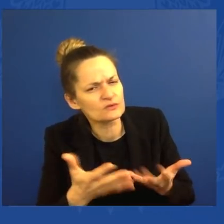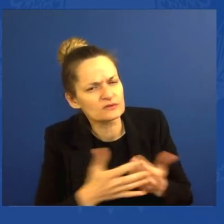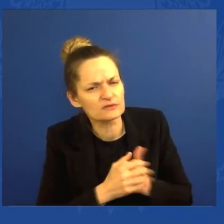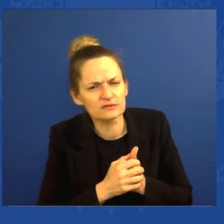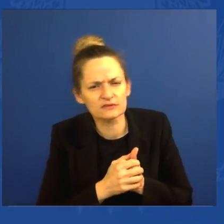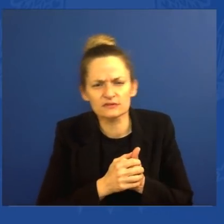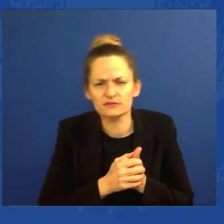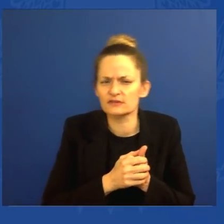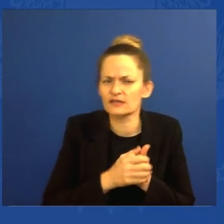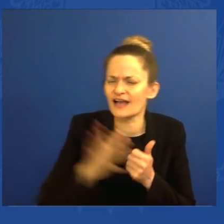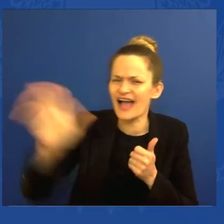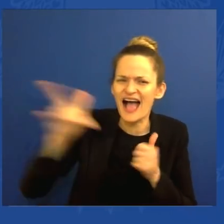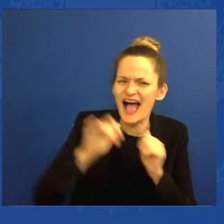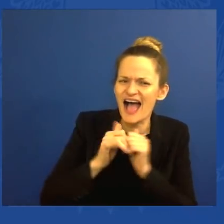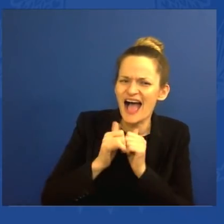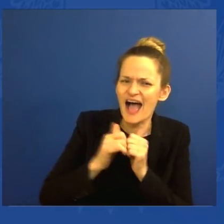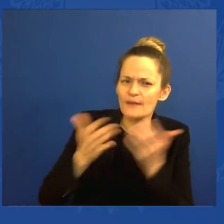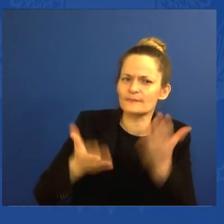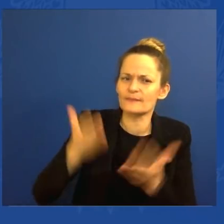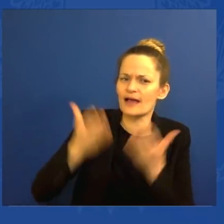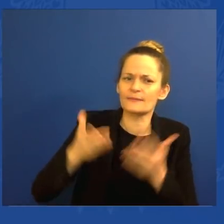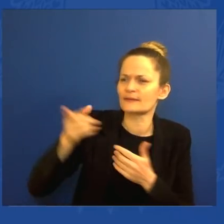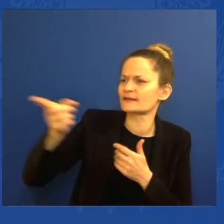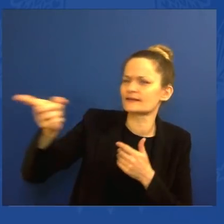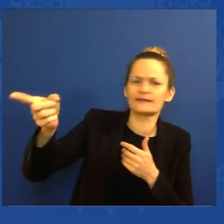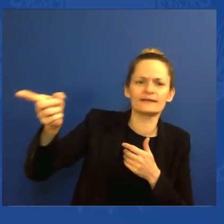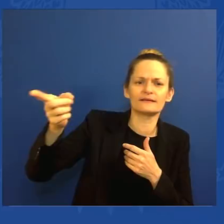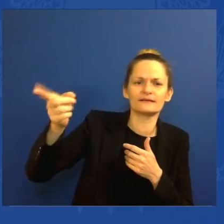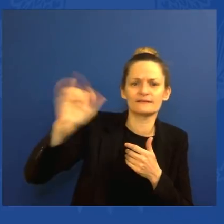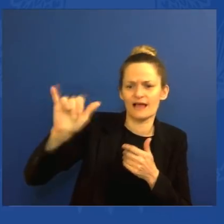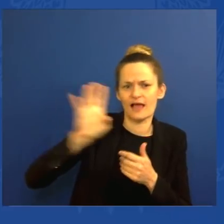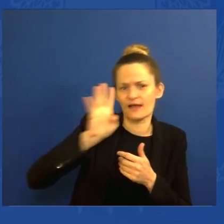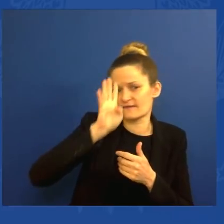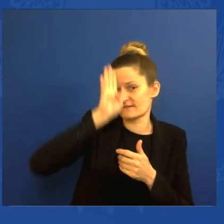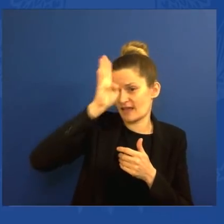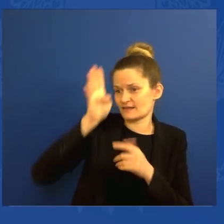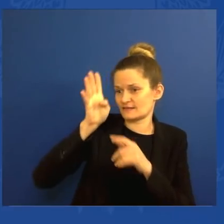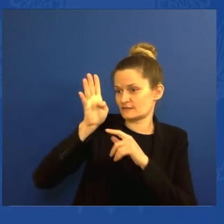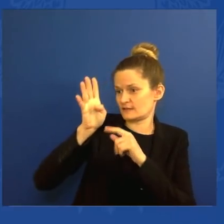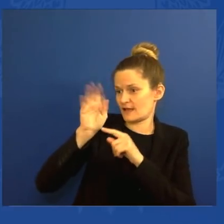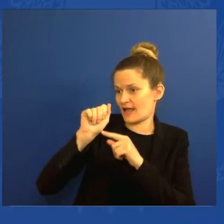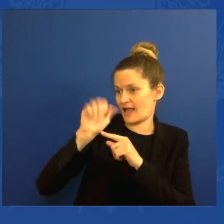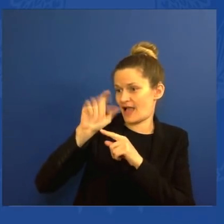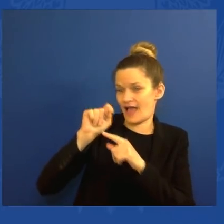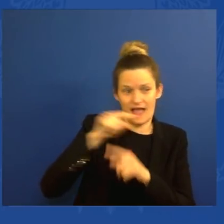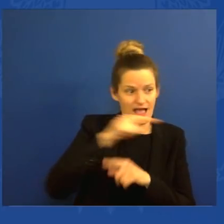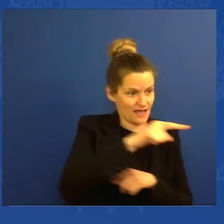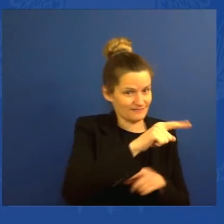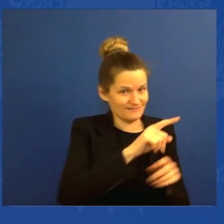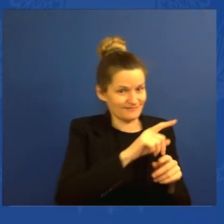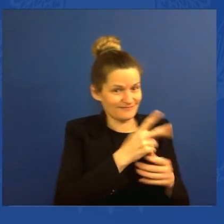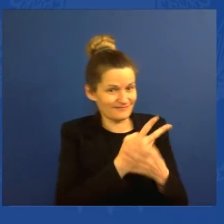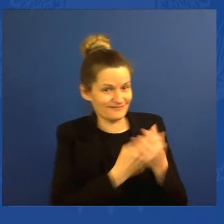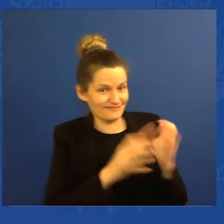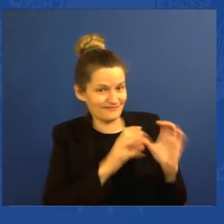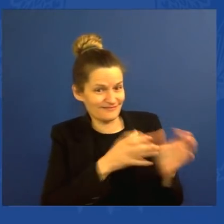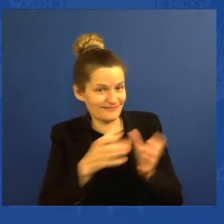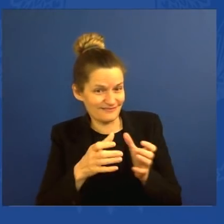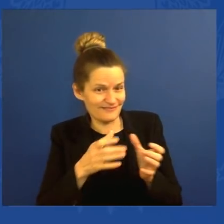but how can this act help companies like yours remain globally competitive, not just here at home?